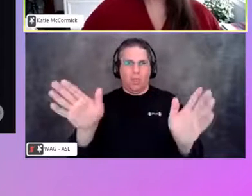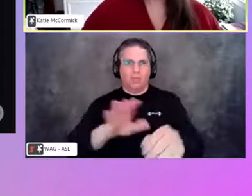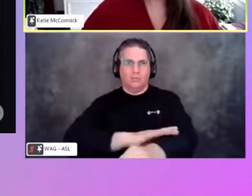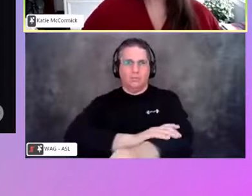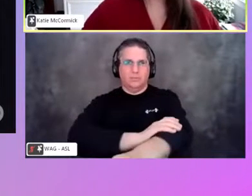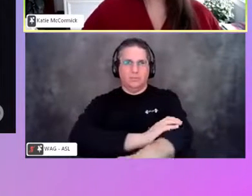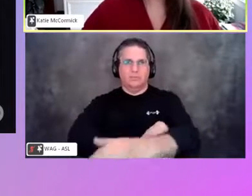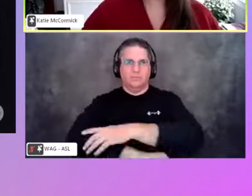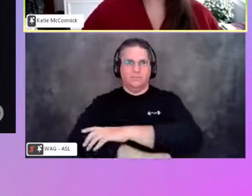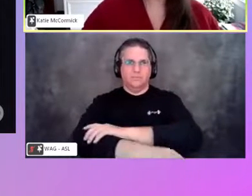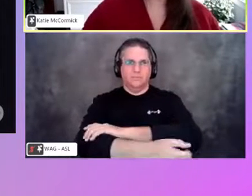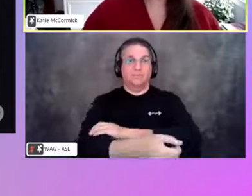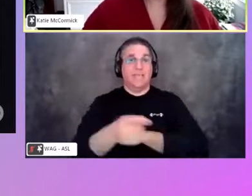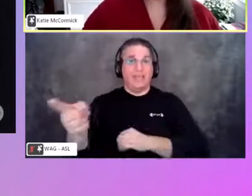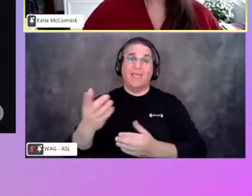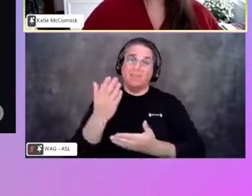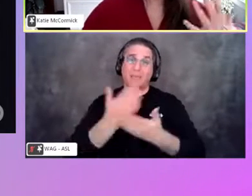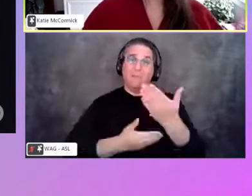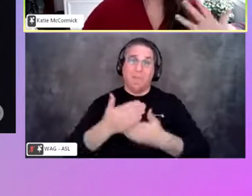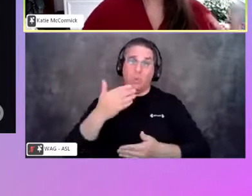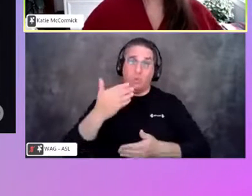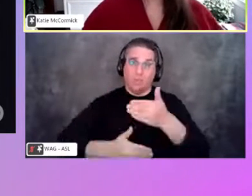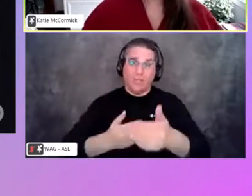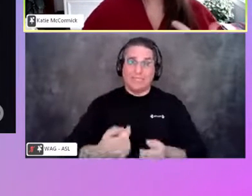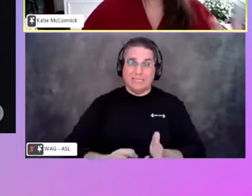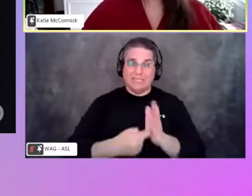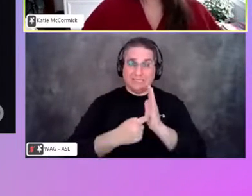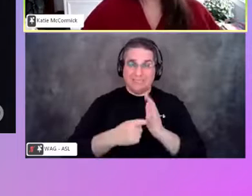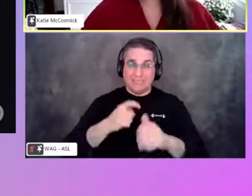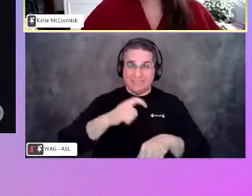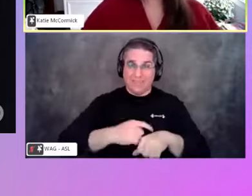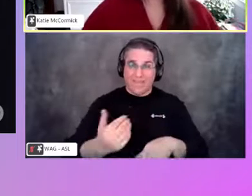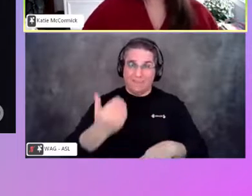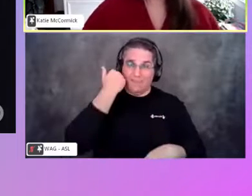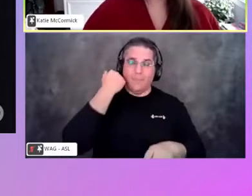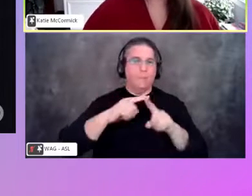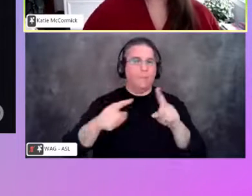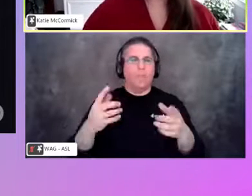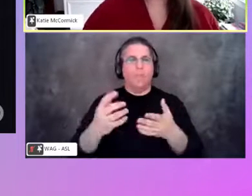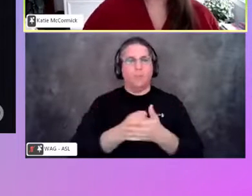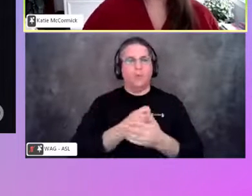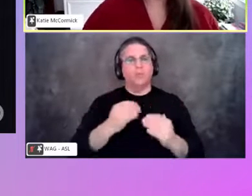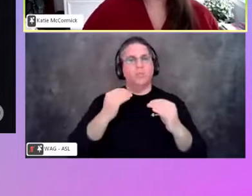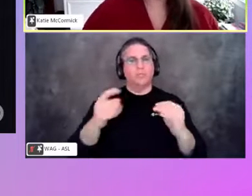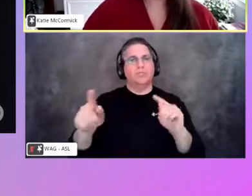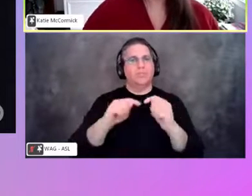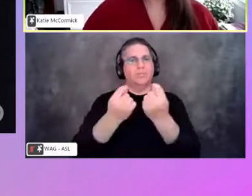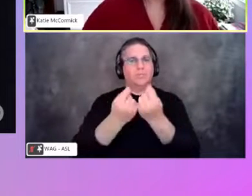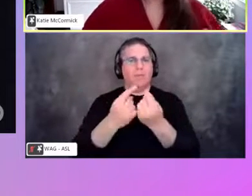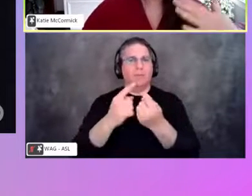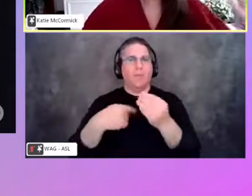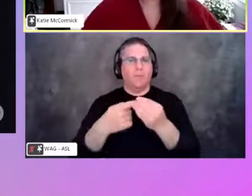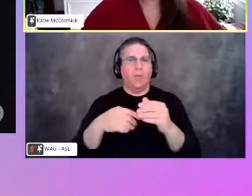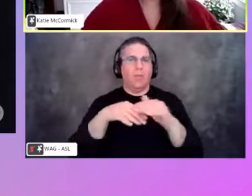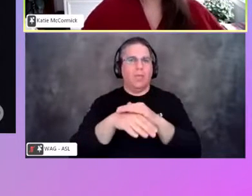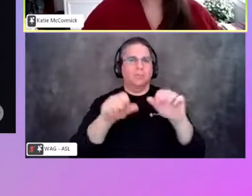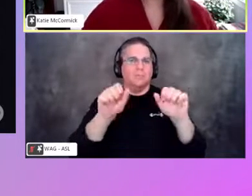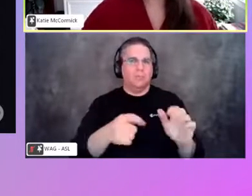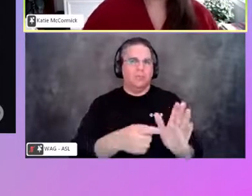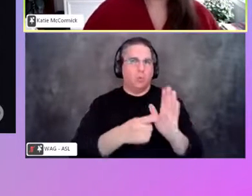drag that on there sola. This is an example SLA, but we've generalized the data. While setting up the SLA can be a